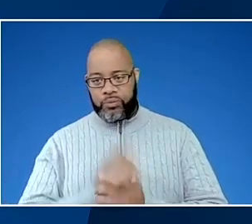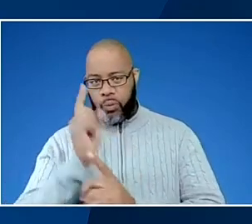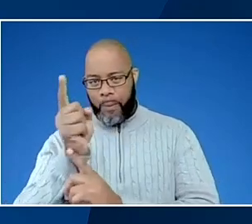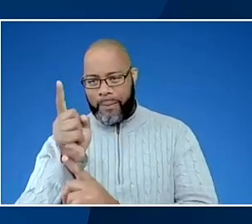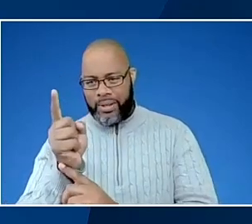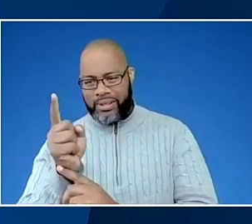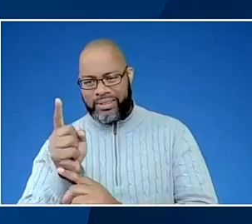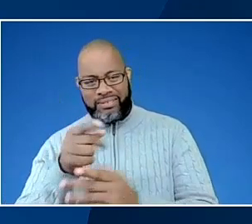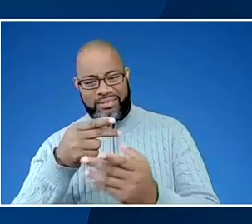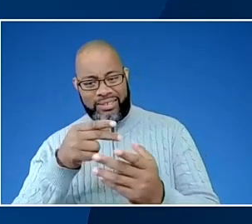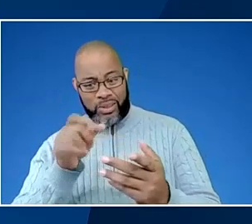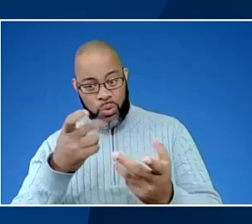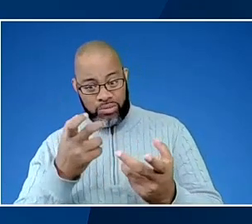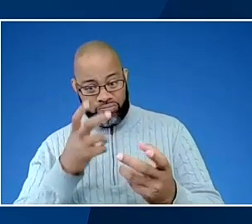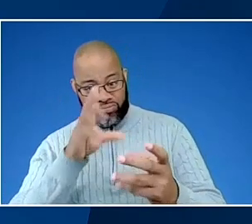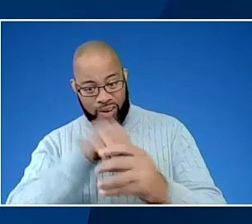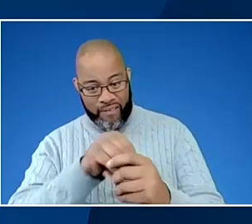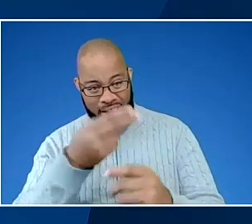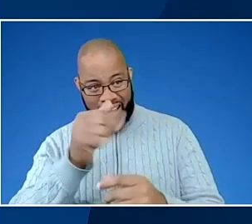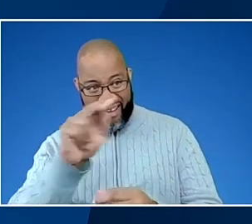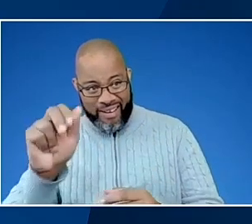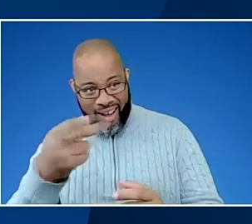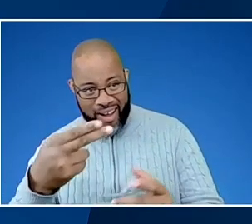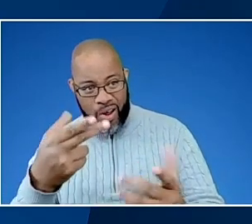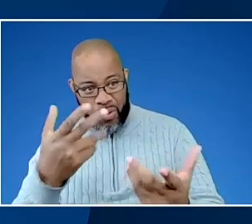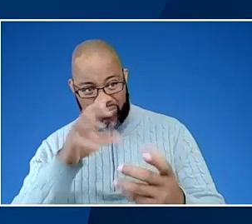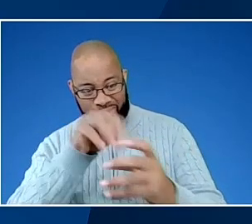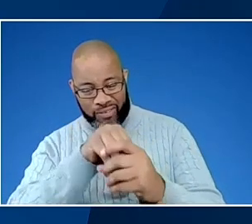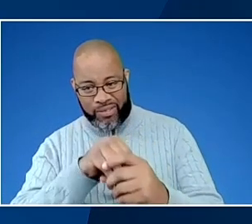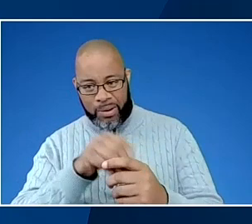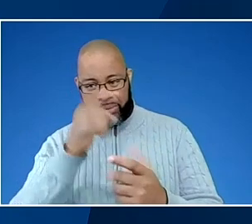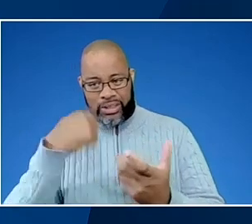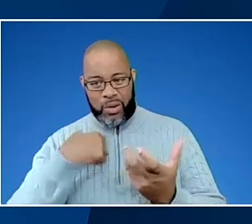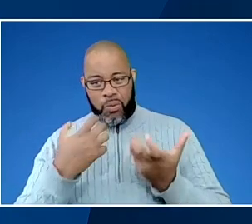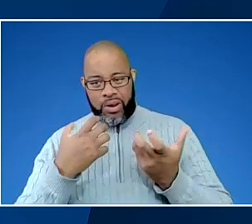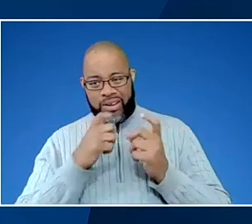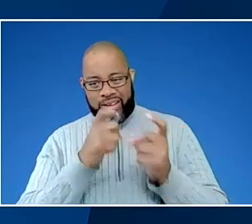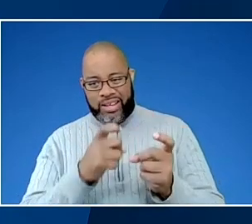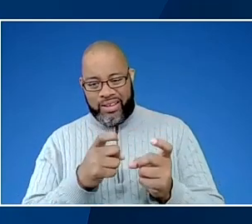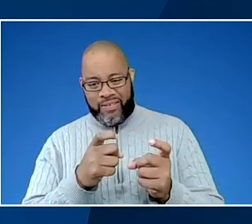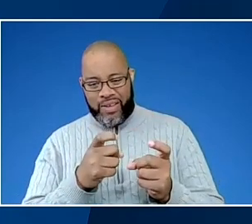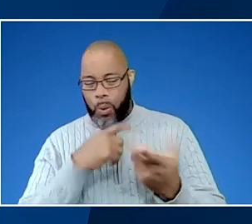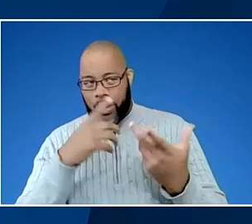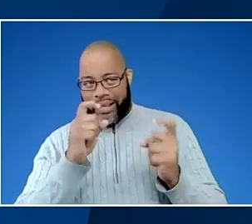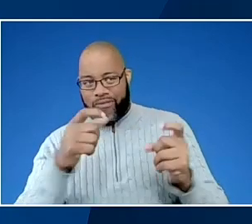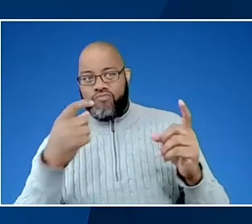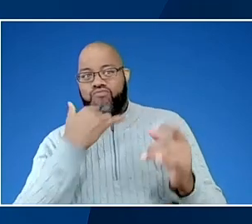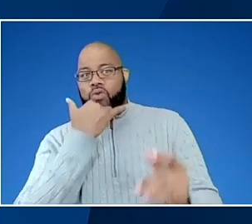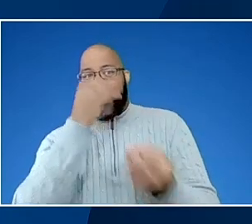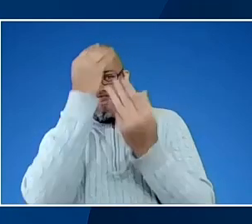to jump in there? I know we have- I don't want to get it totally wrong, but, I know